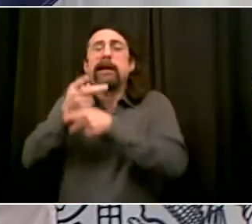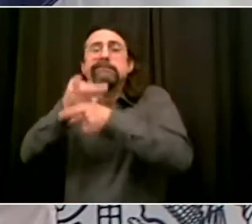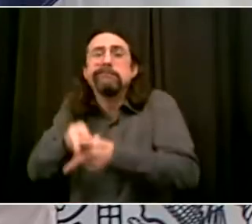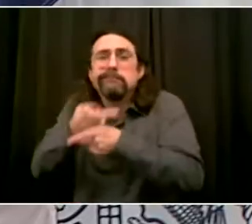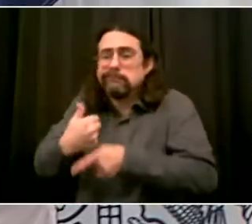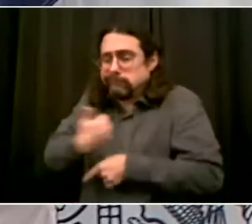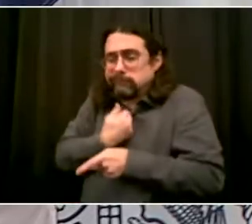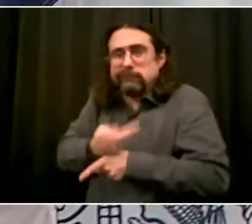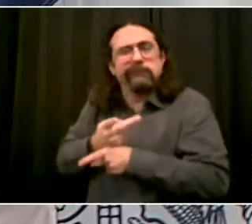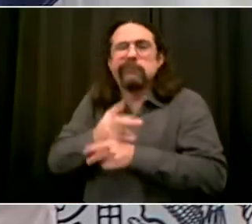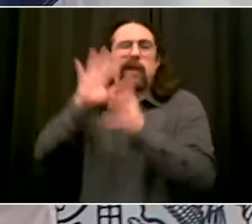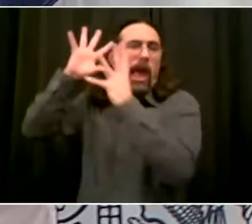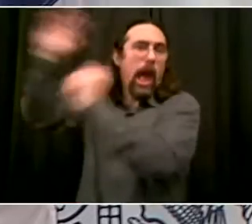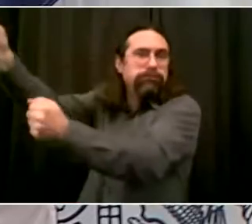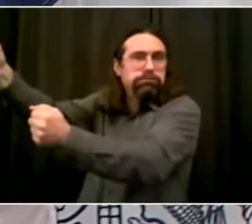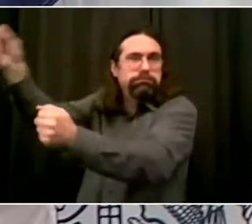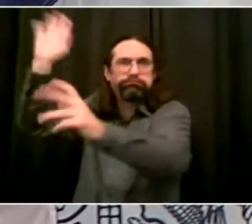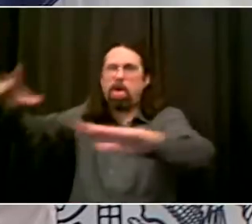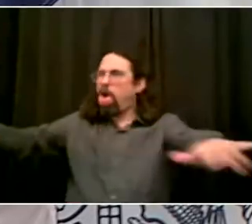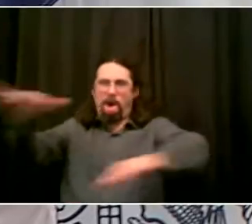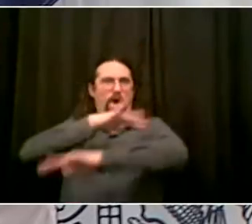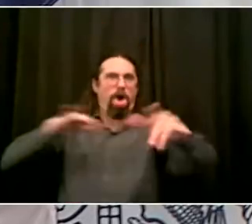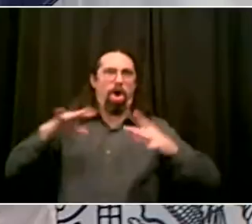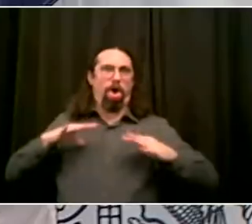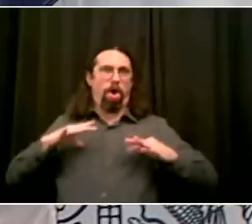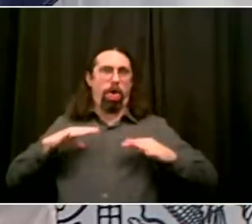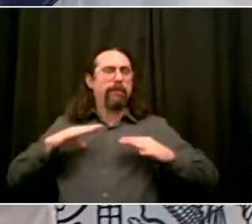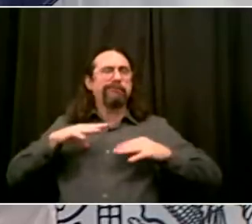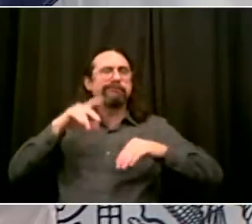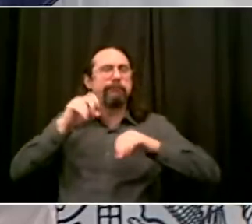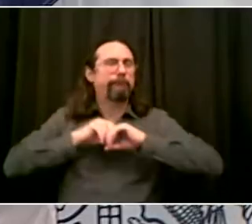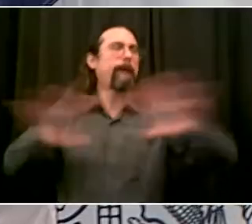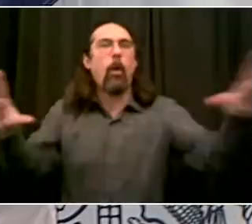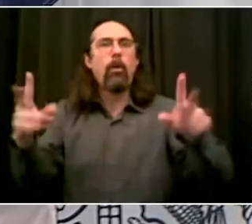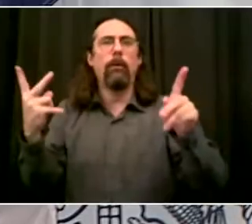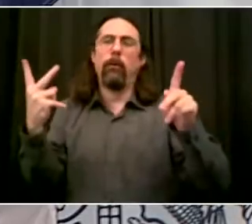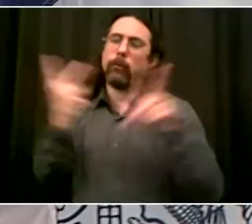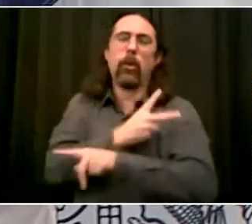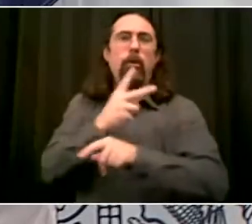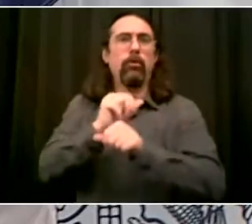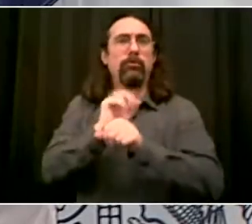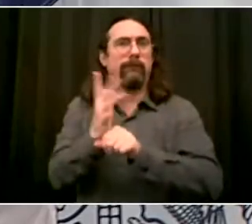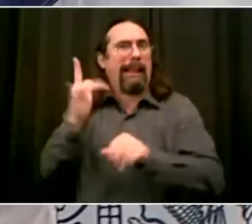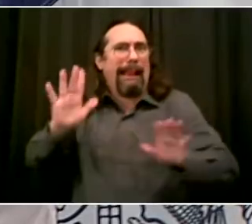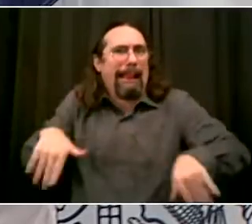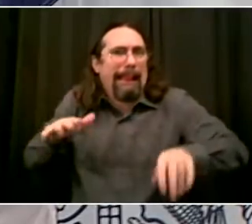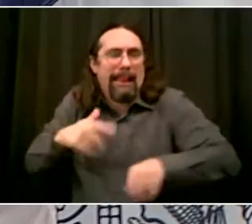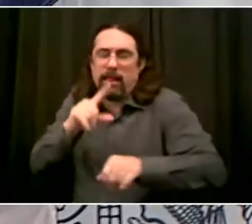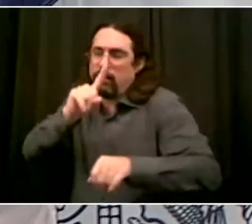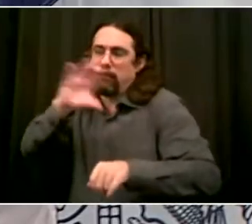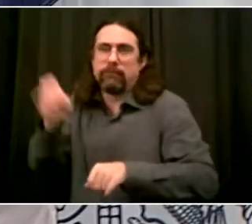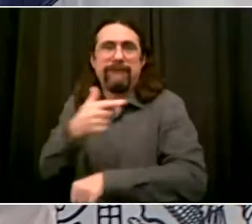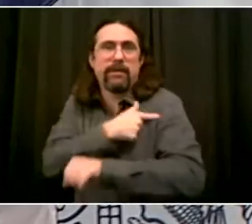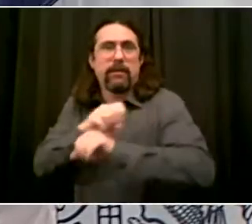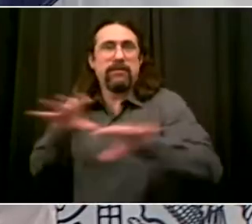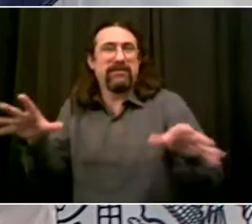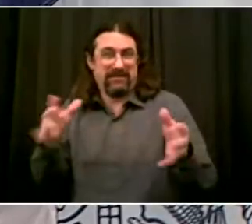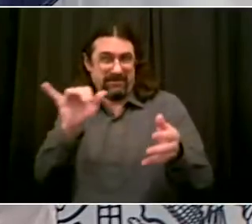HOHOW PEOEOPLE ARE GOING TO HEAR IT.